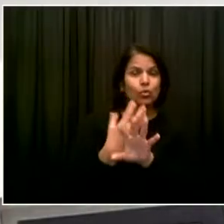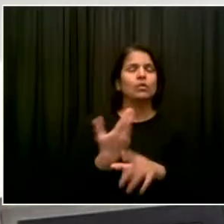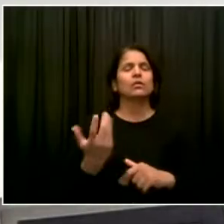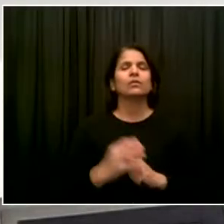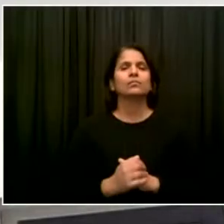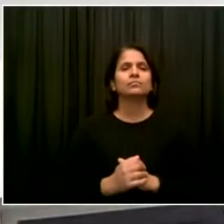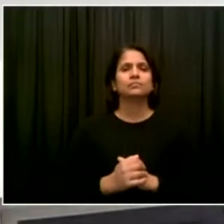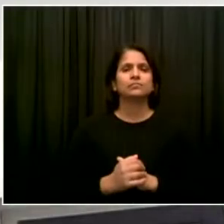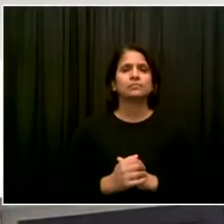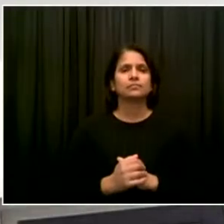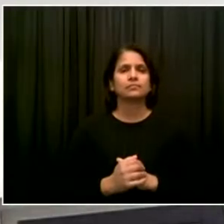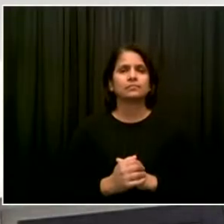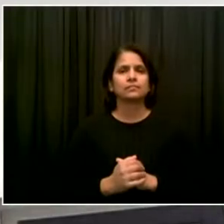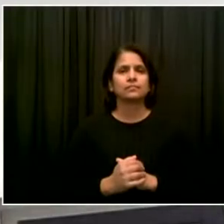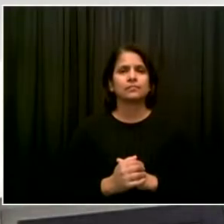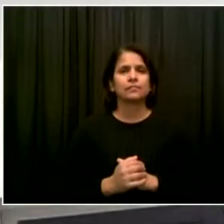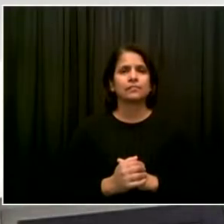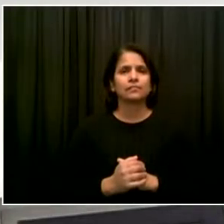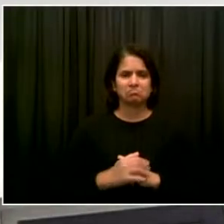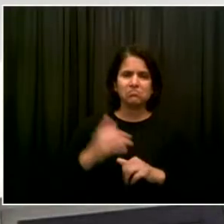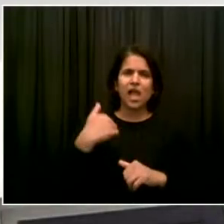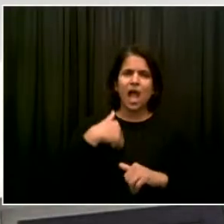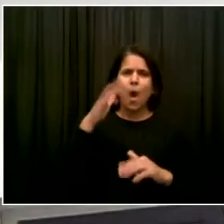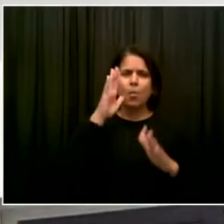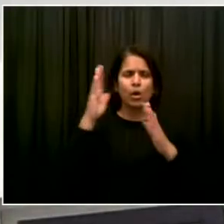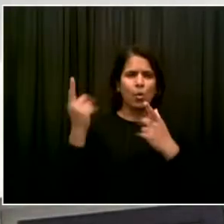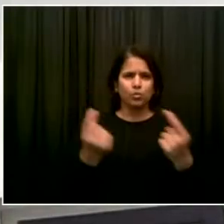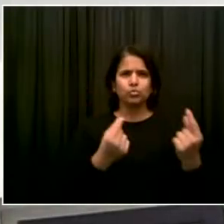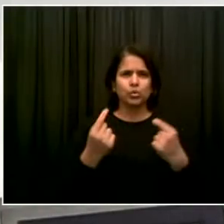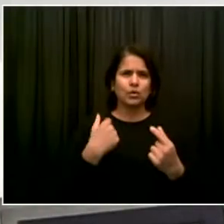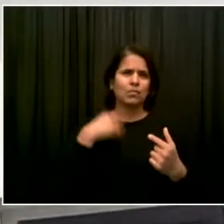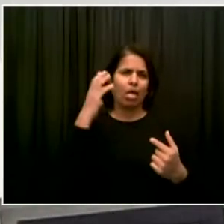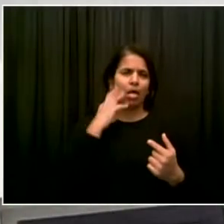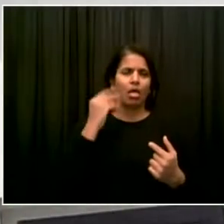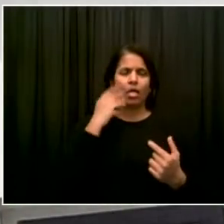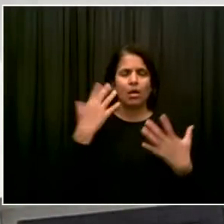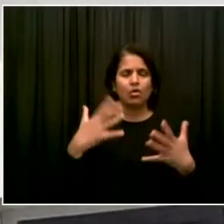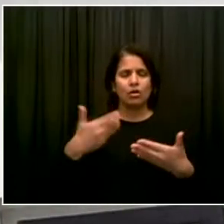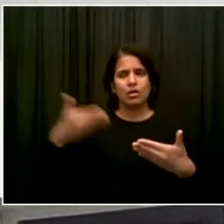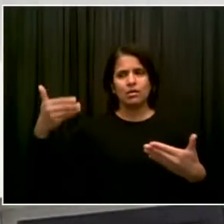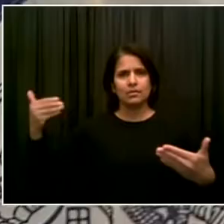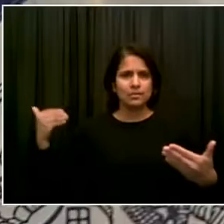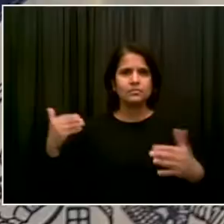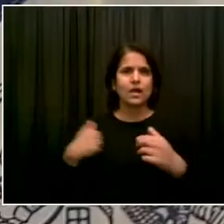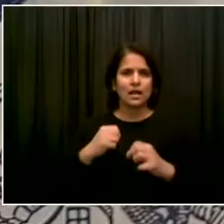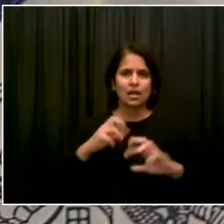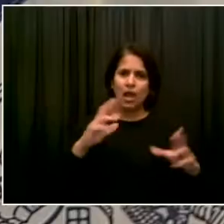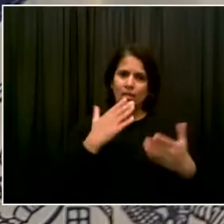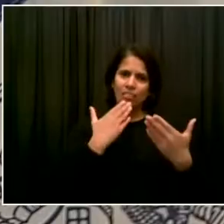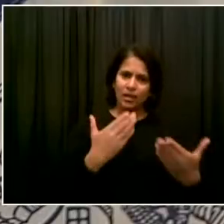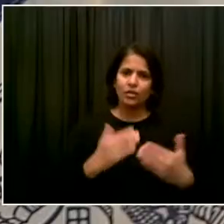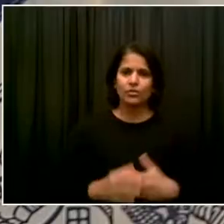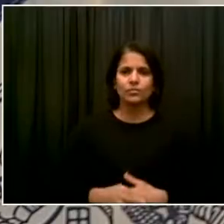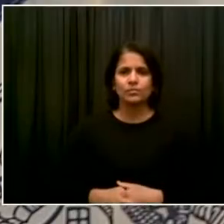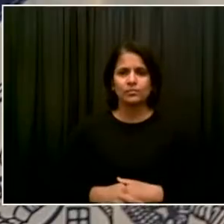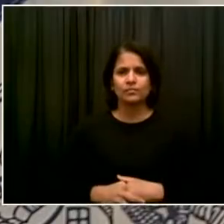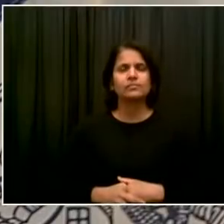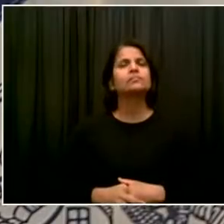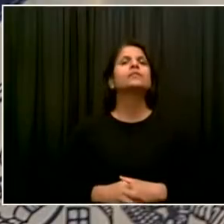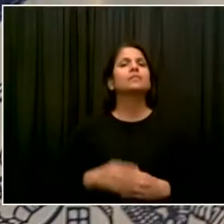AROUND IF NECESSARY MOVING THEM AROUND TO DIFFERENT FACILITIES. WE ARE VERY